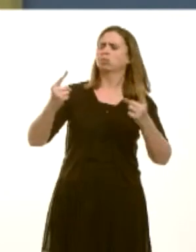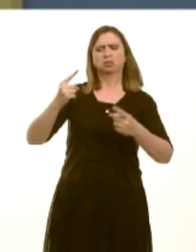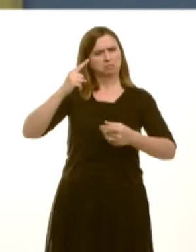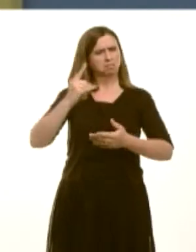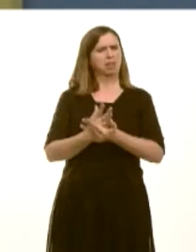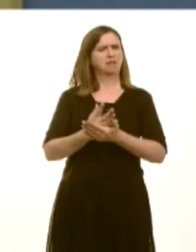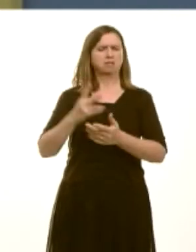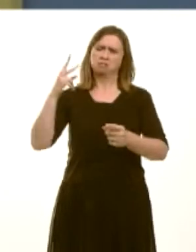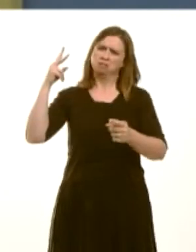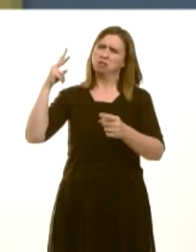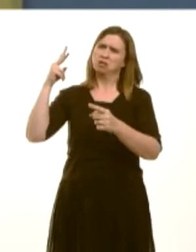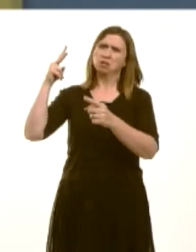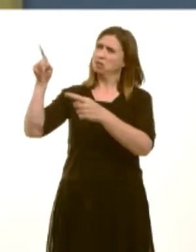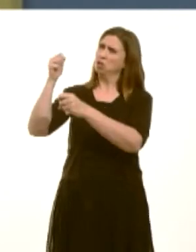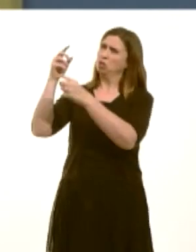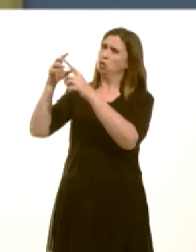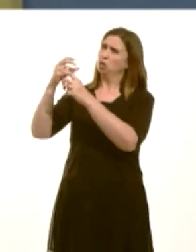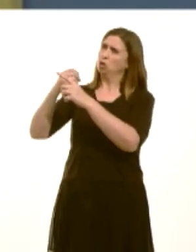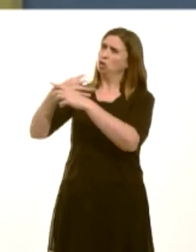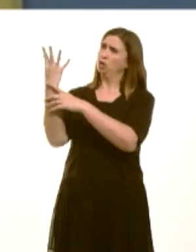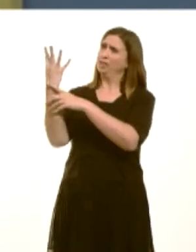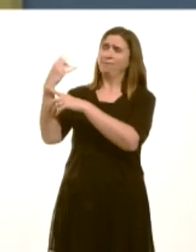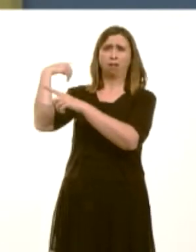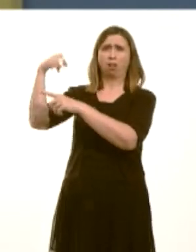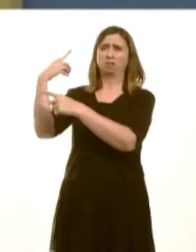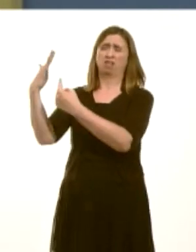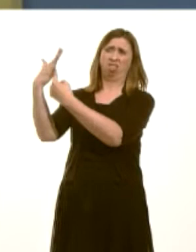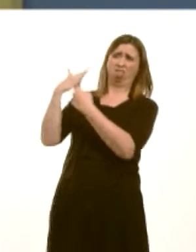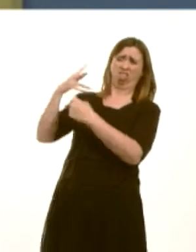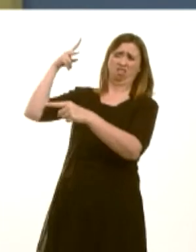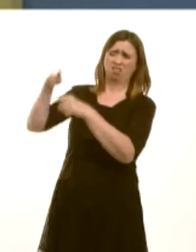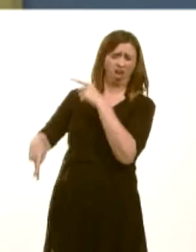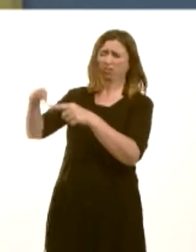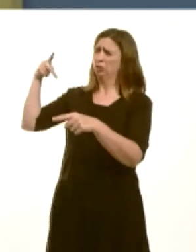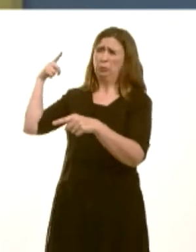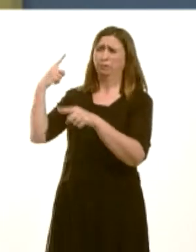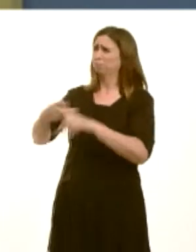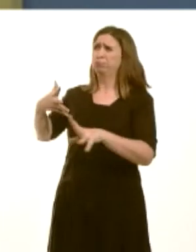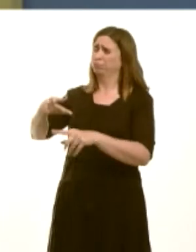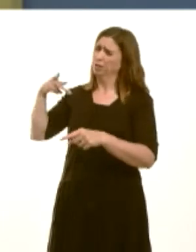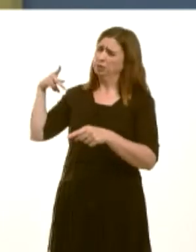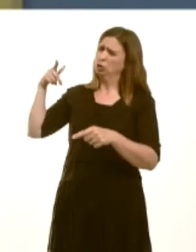imposed on us by the Tories in London are being made too far and too fast.í